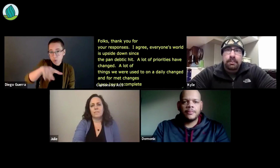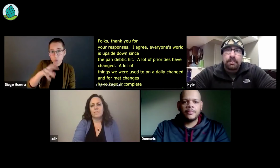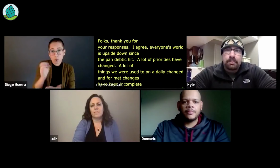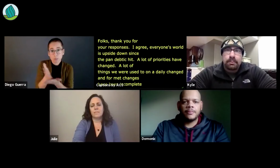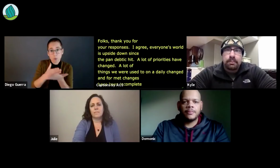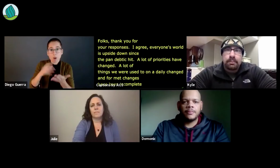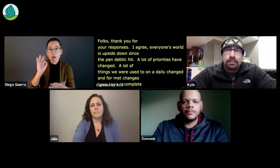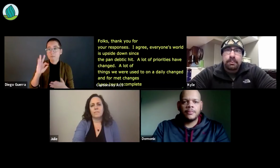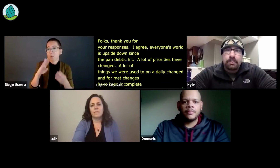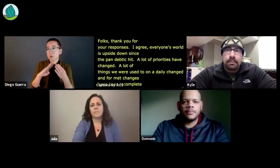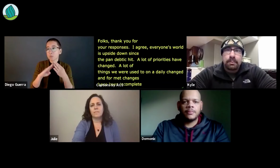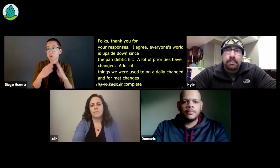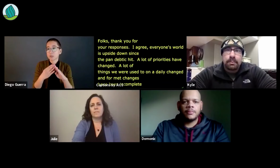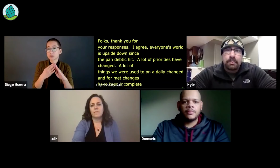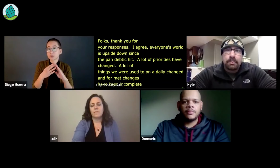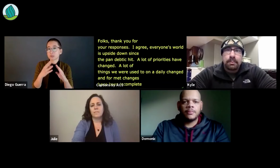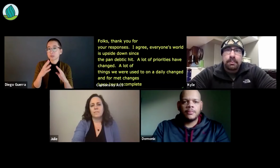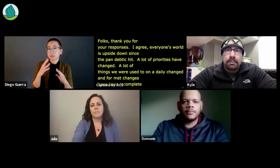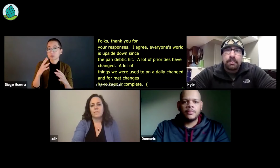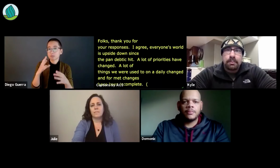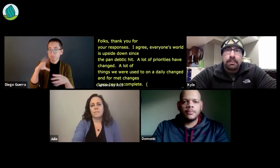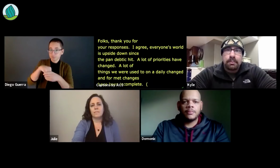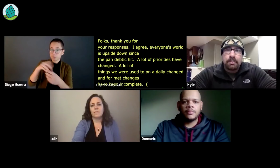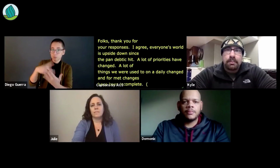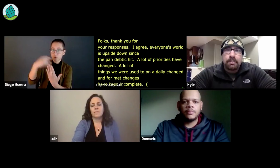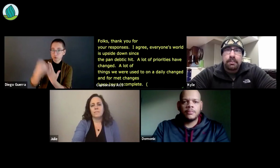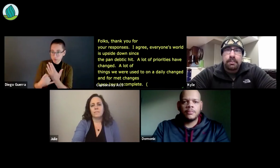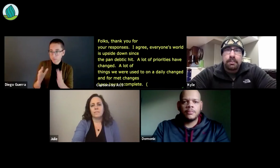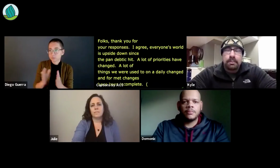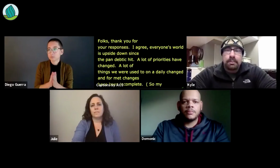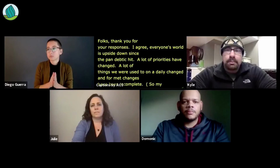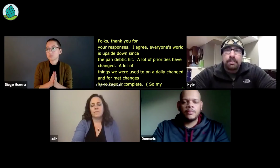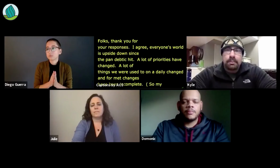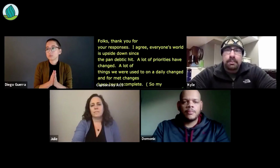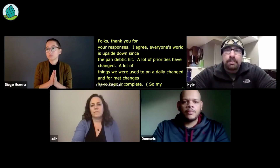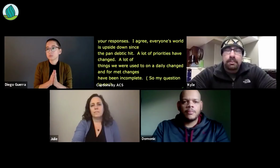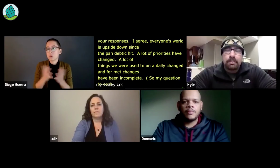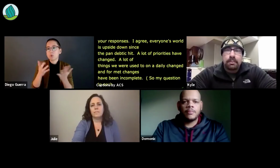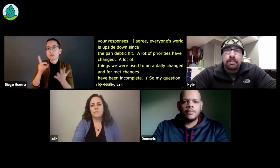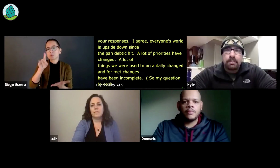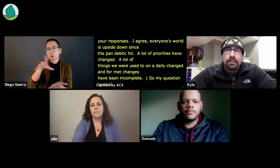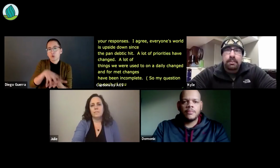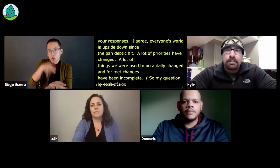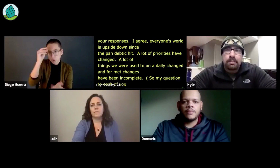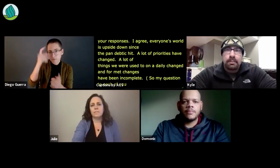So my question to each of you, as part of your community members and part of that community project,